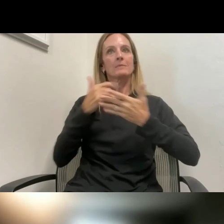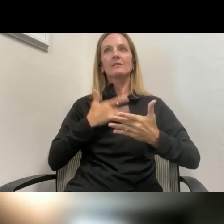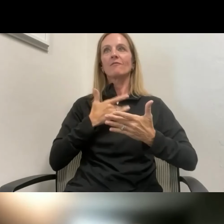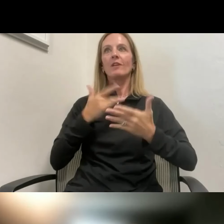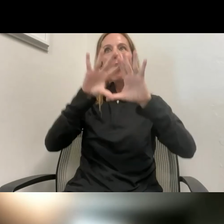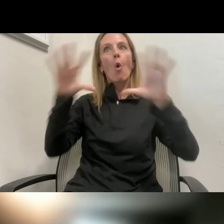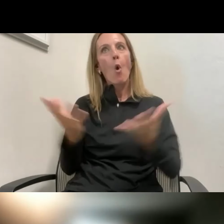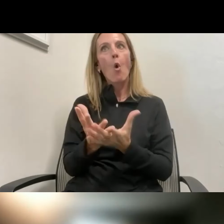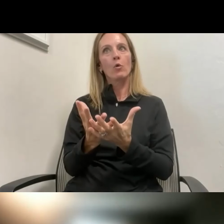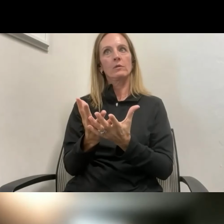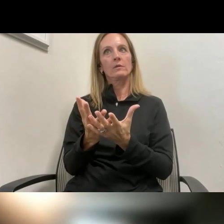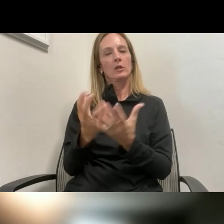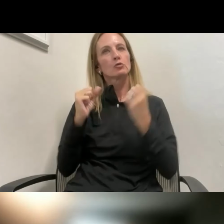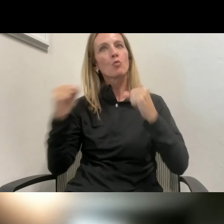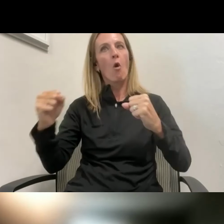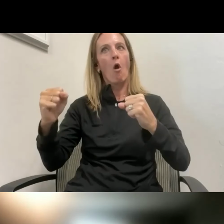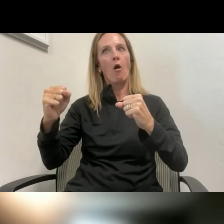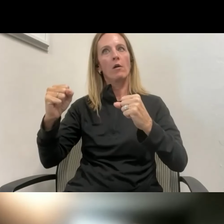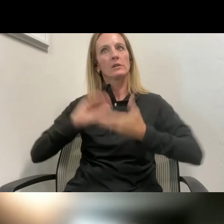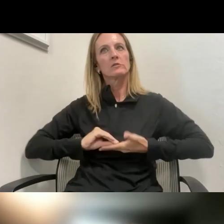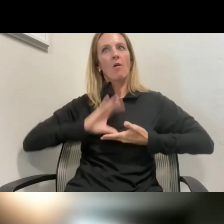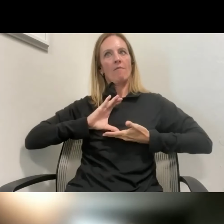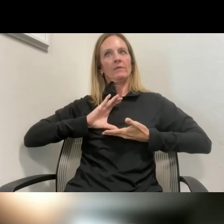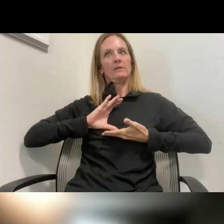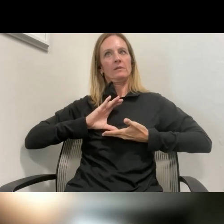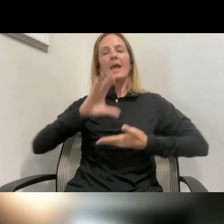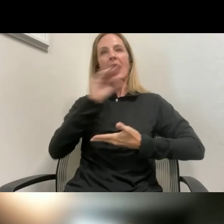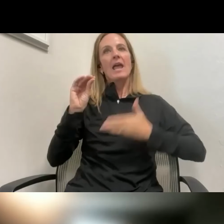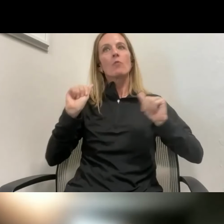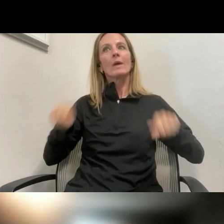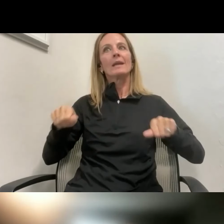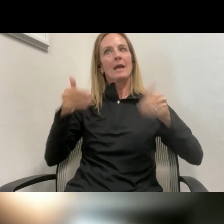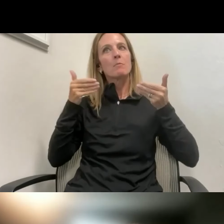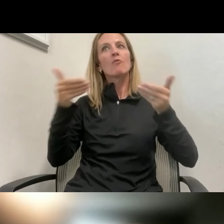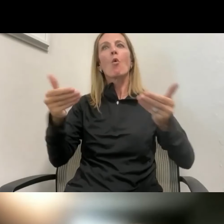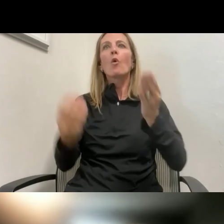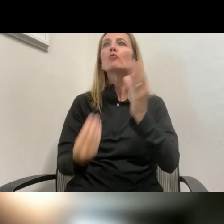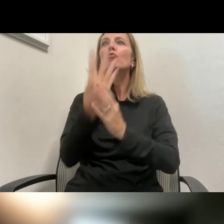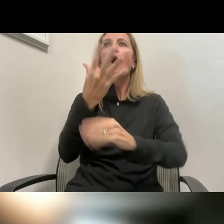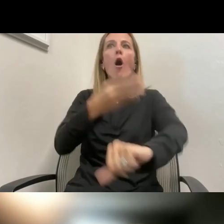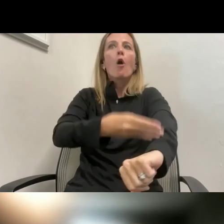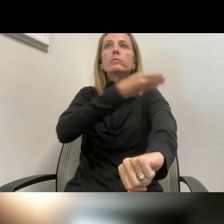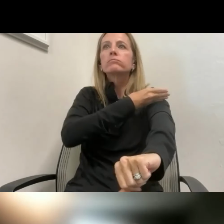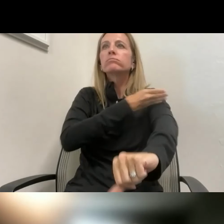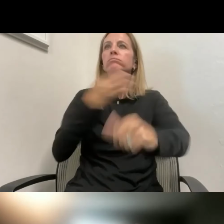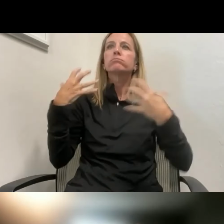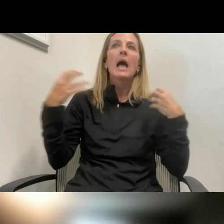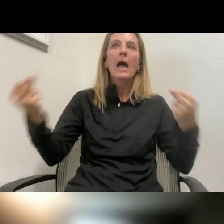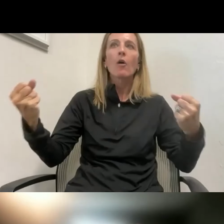And confident. And then we begin to move forward. To grow healthy and whole as a person, as a